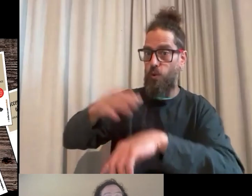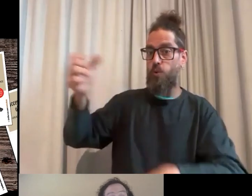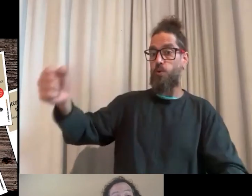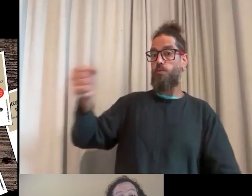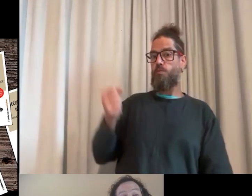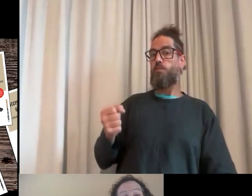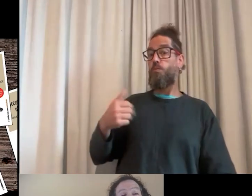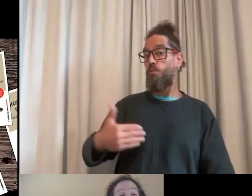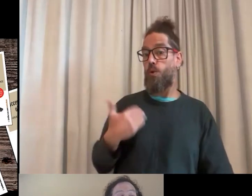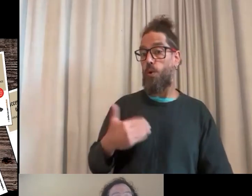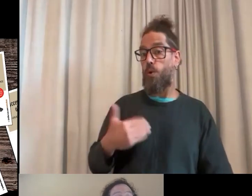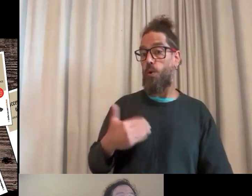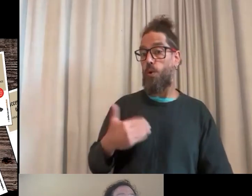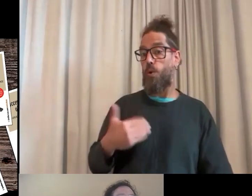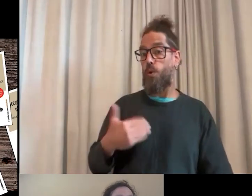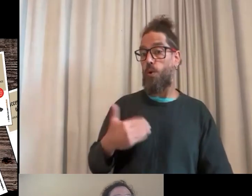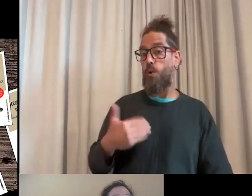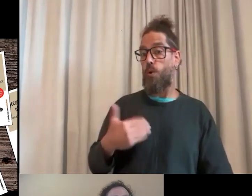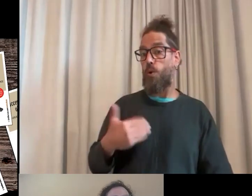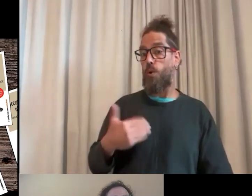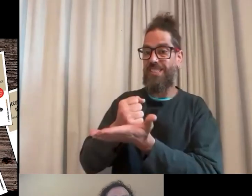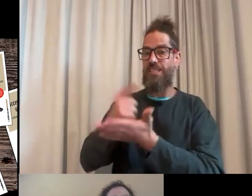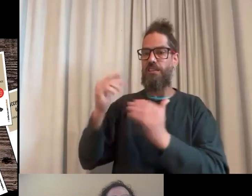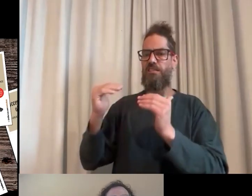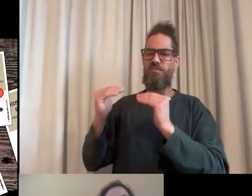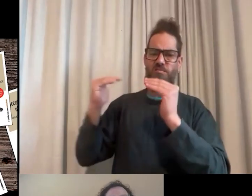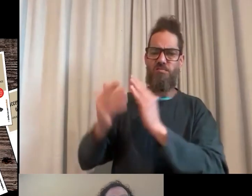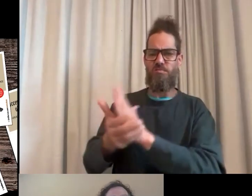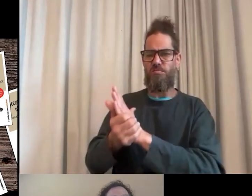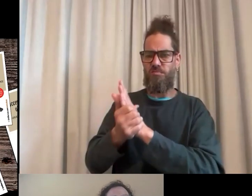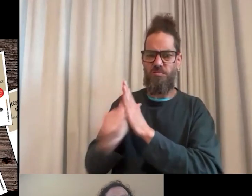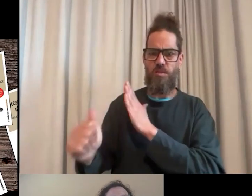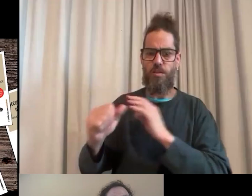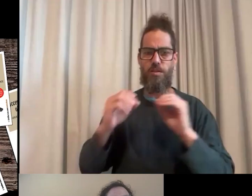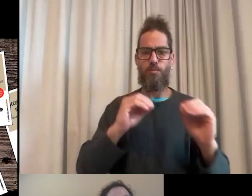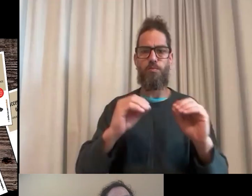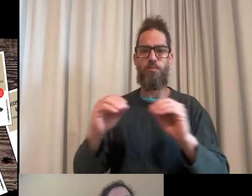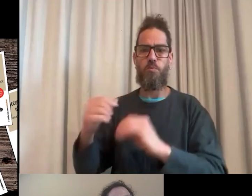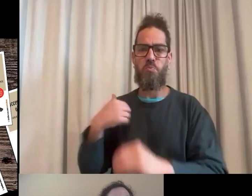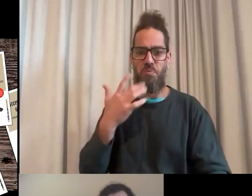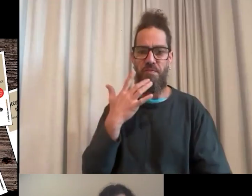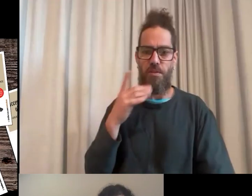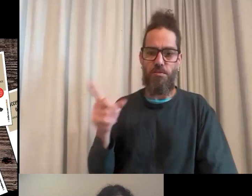is a really good way to know that the training you're getting is high quality.